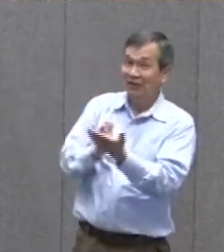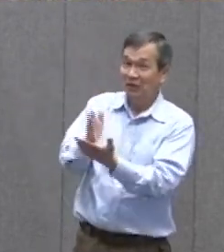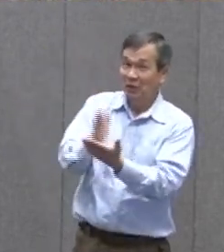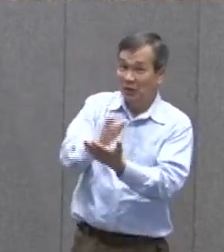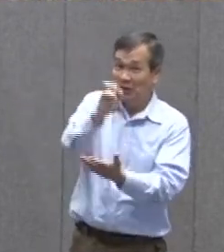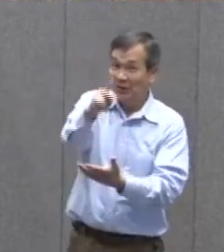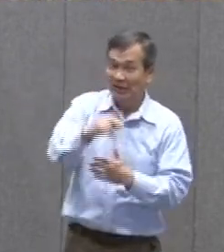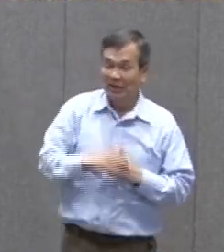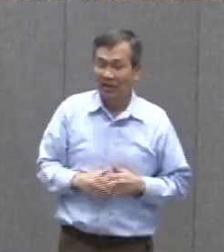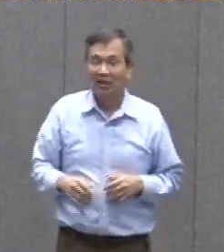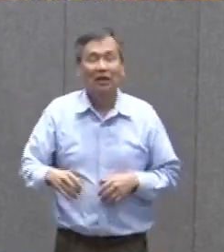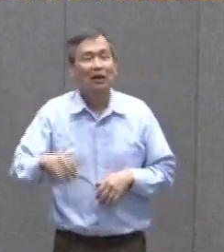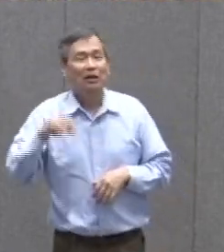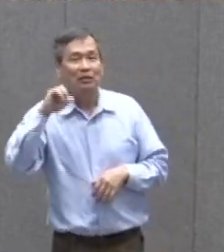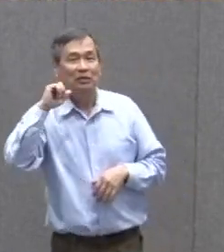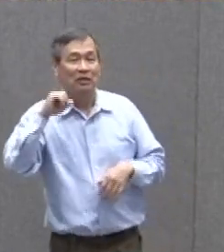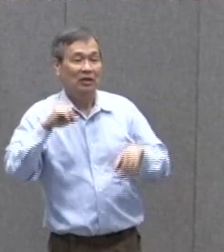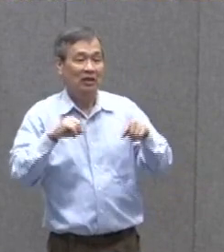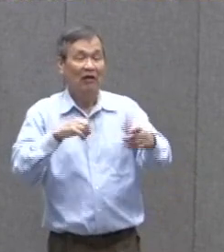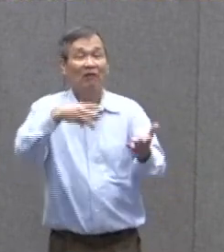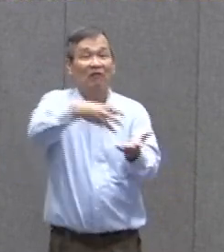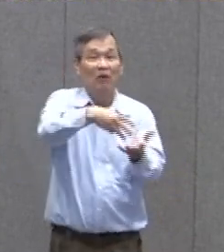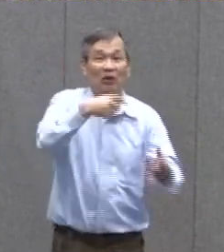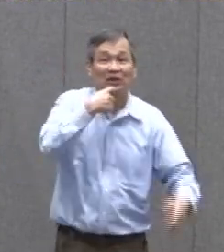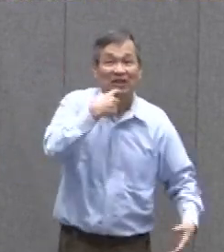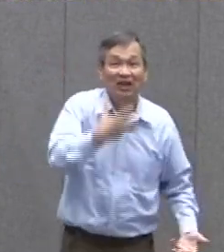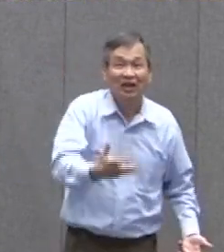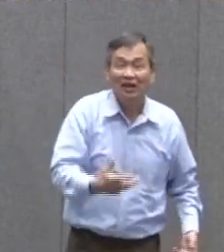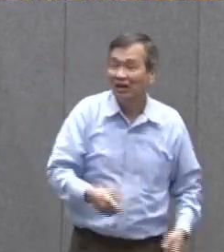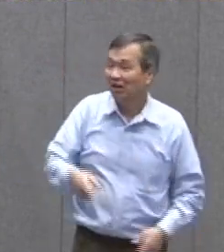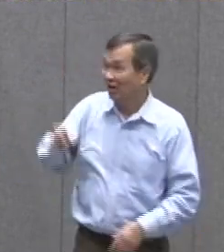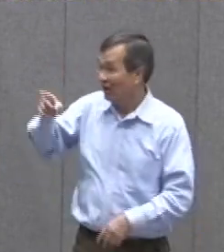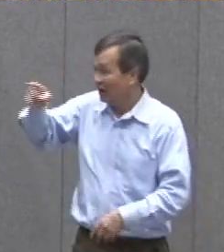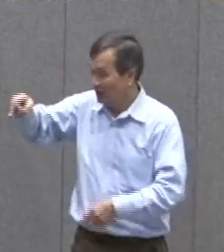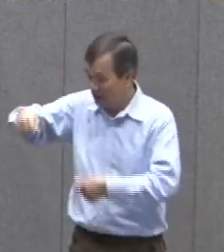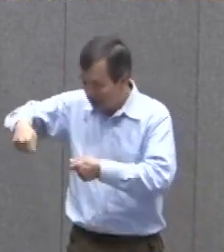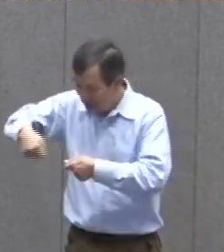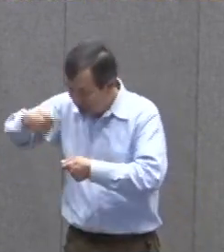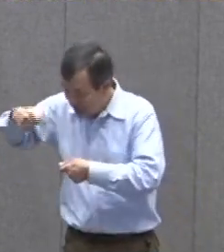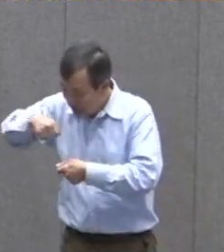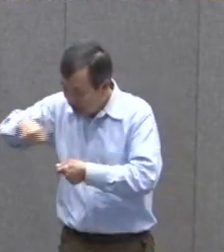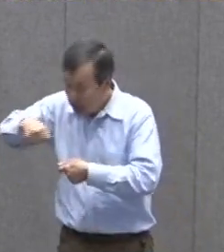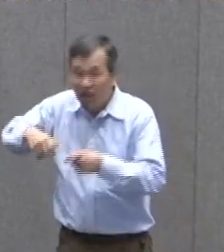"Spoon is so lucky," said Fork. "He gets to measure stuff.